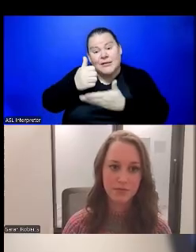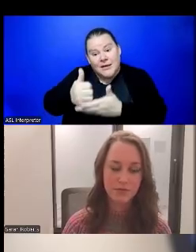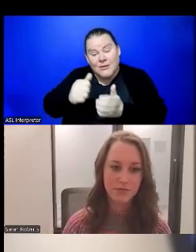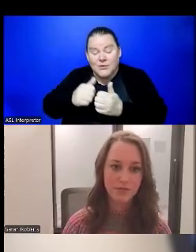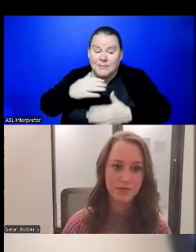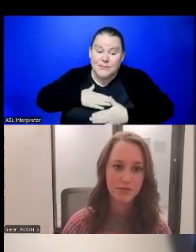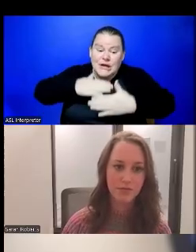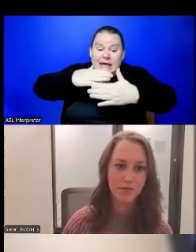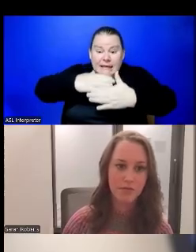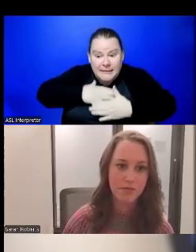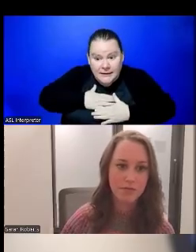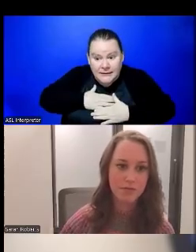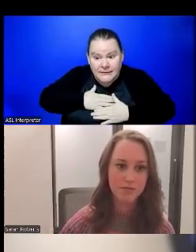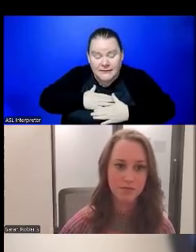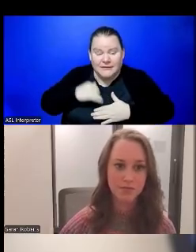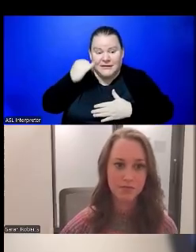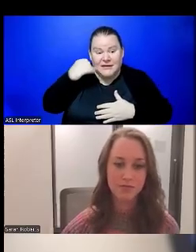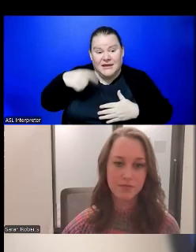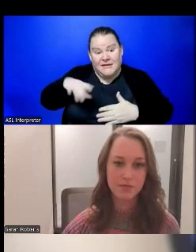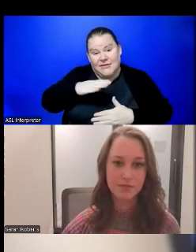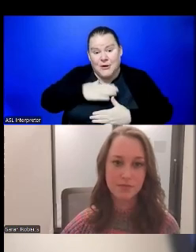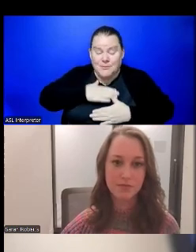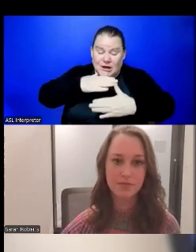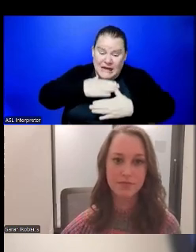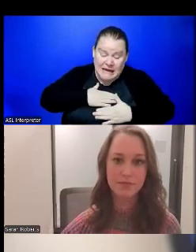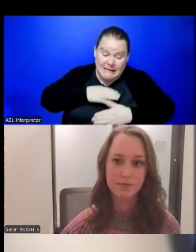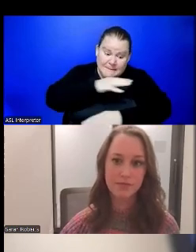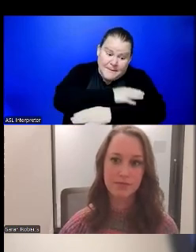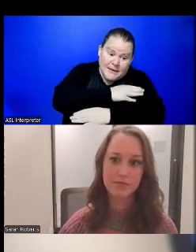Oxygenation. If their breathing muscles are stronger, they will